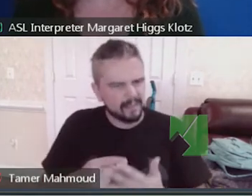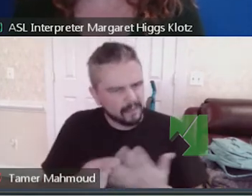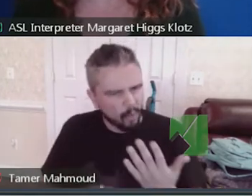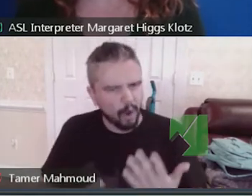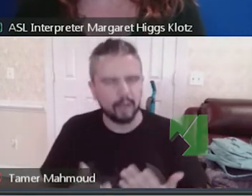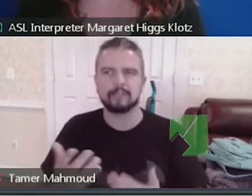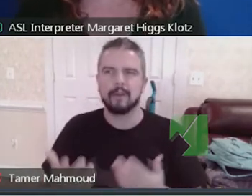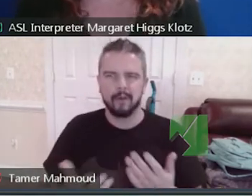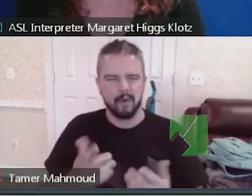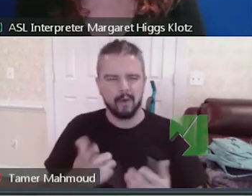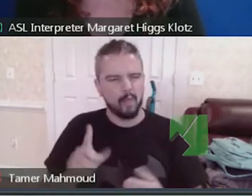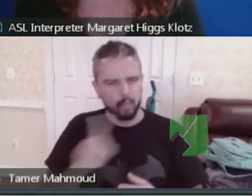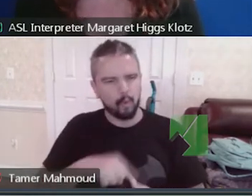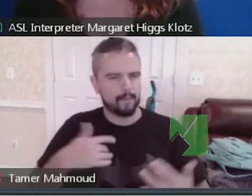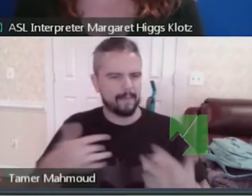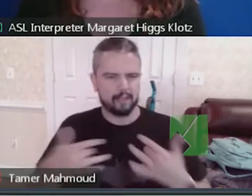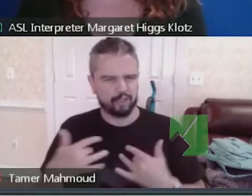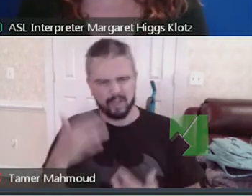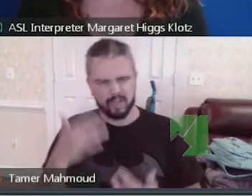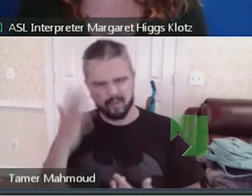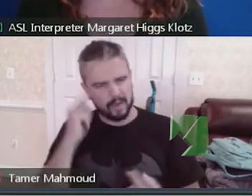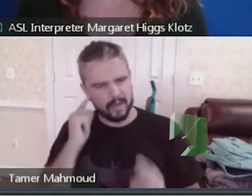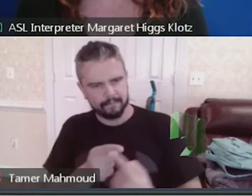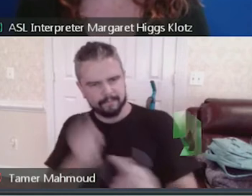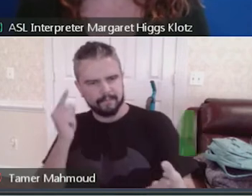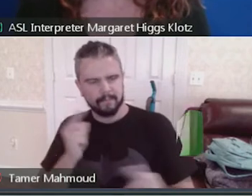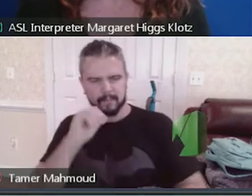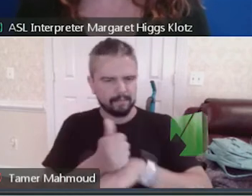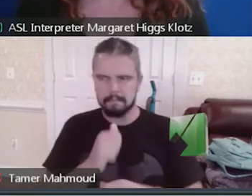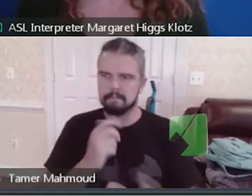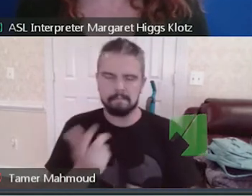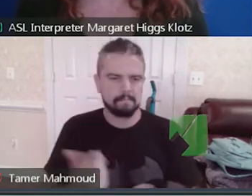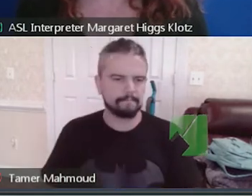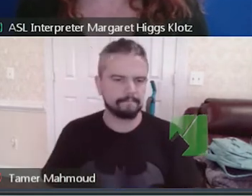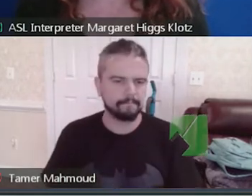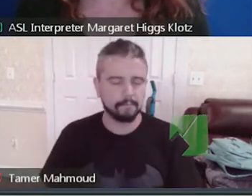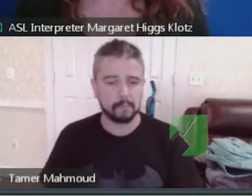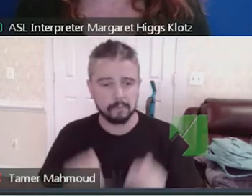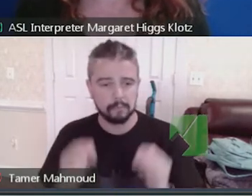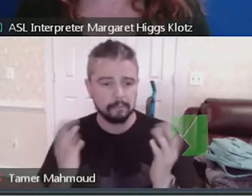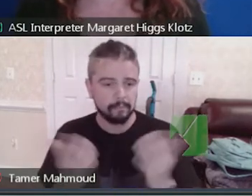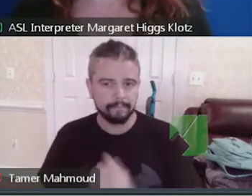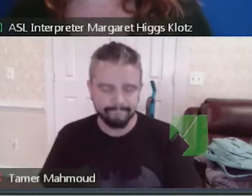more clearly to allow people to live in a residential area. And so those are my concerns that I wanted to share with you